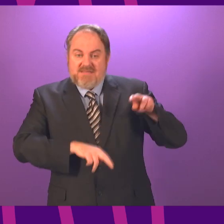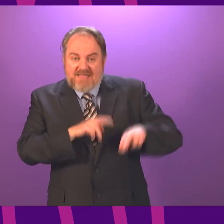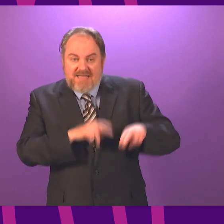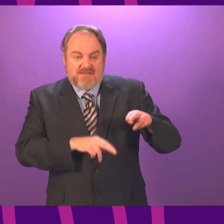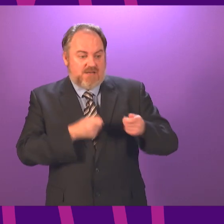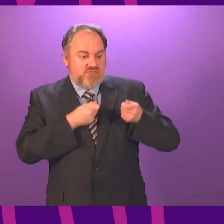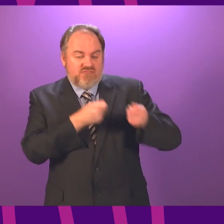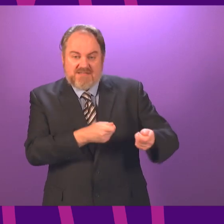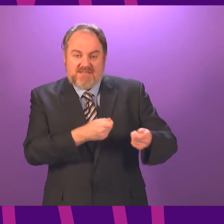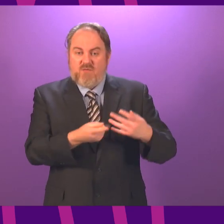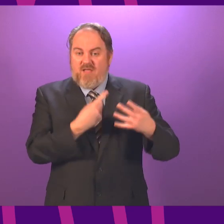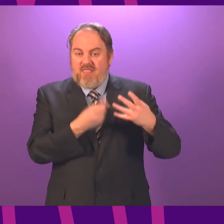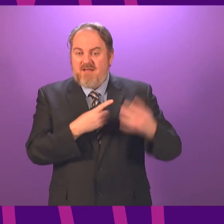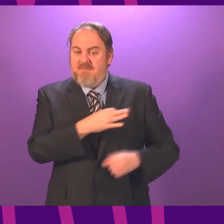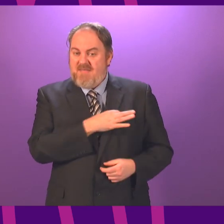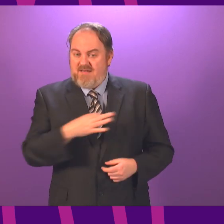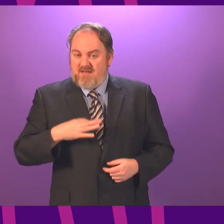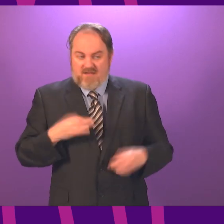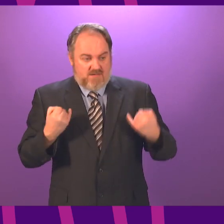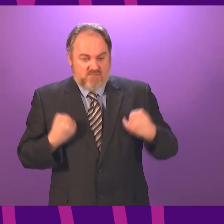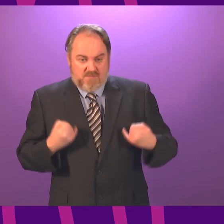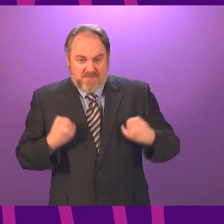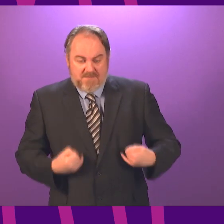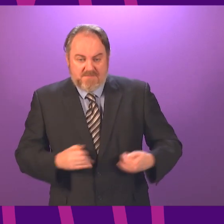update on that as soon as she is able to.